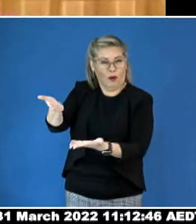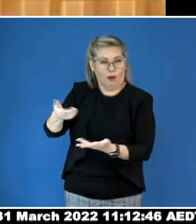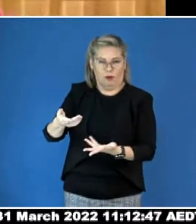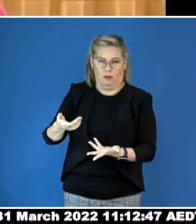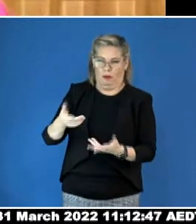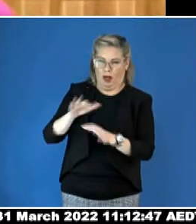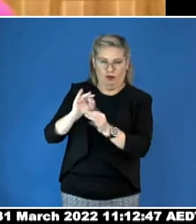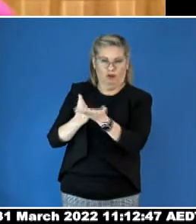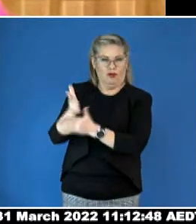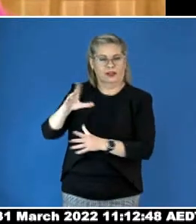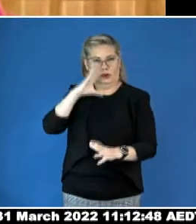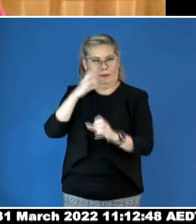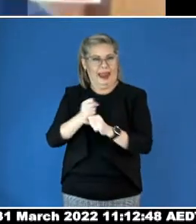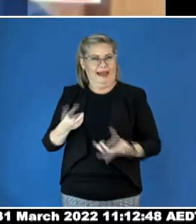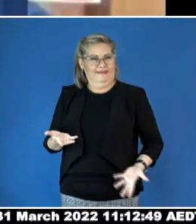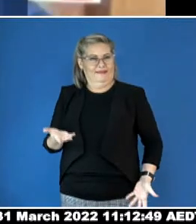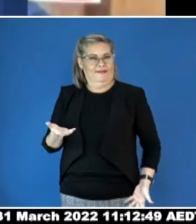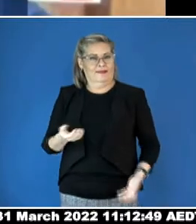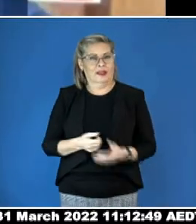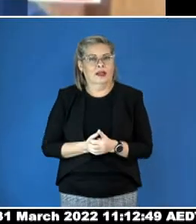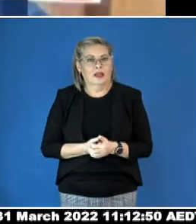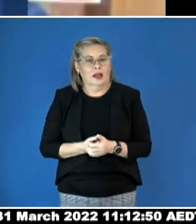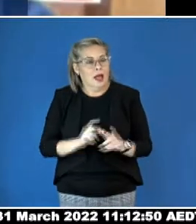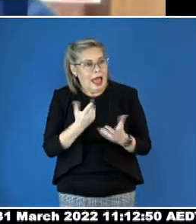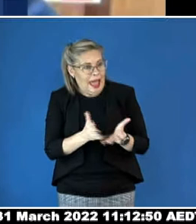How did that make you feel? NIKY: I was fuming at the time.